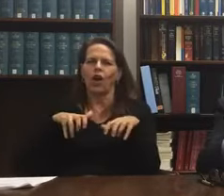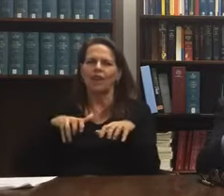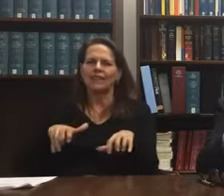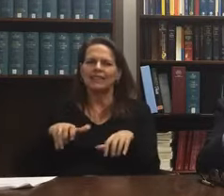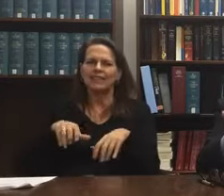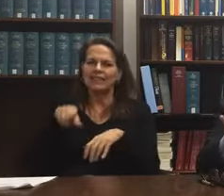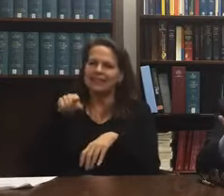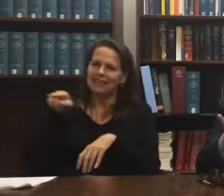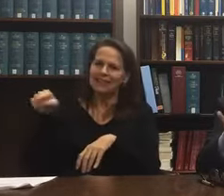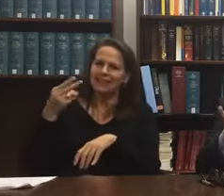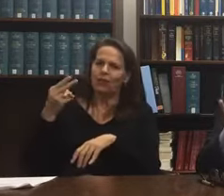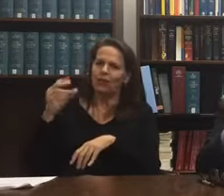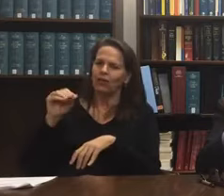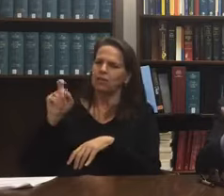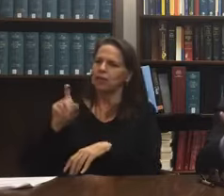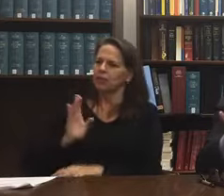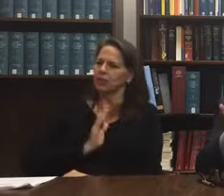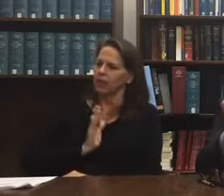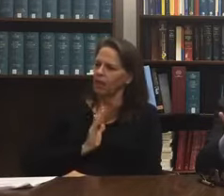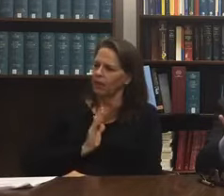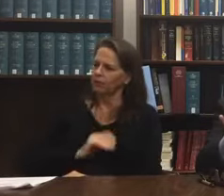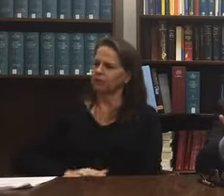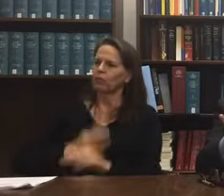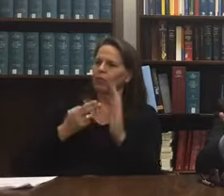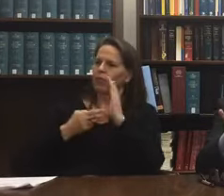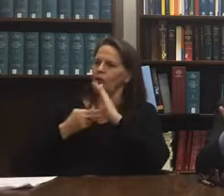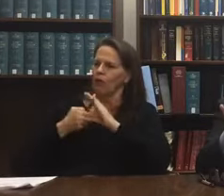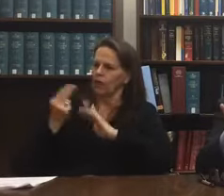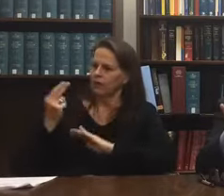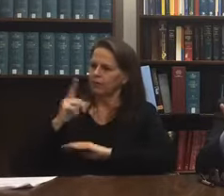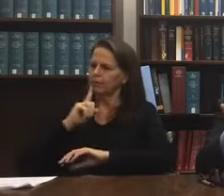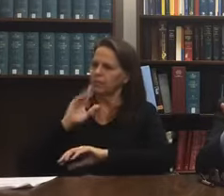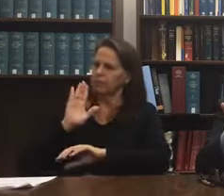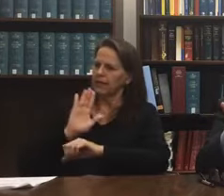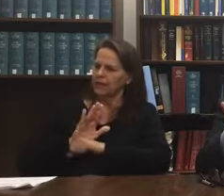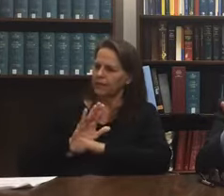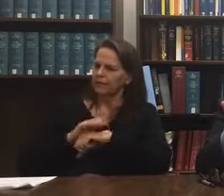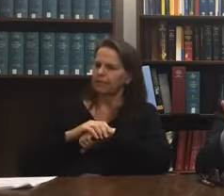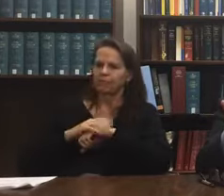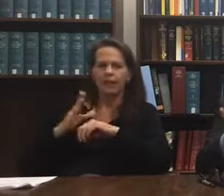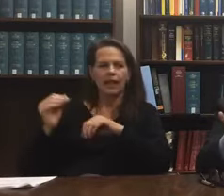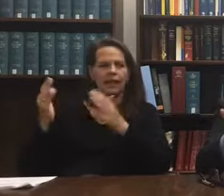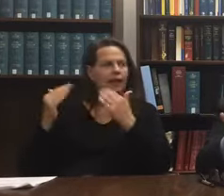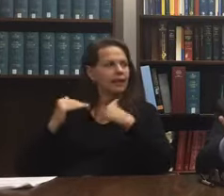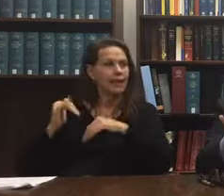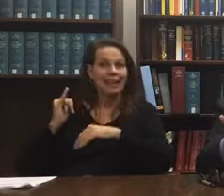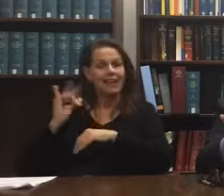should be polite be honest be committed and and then if they ask you questions